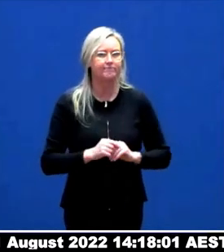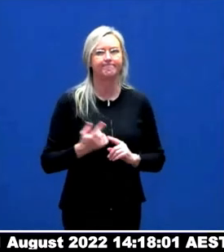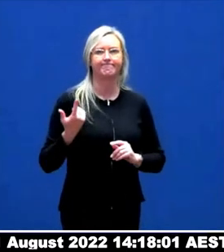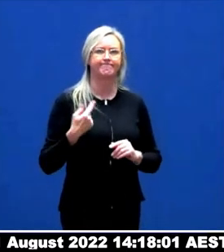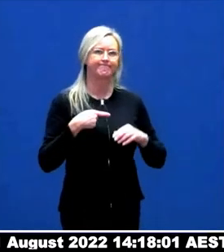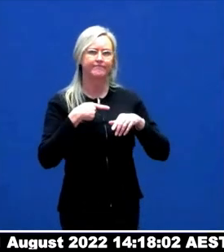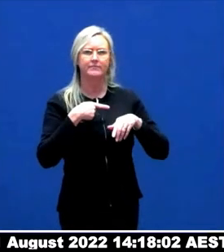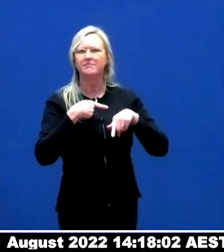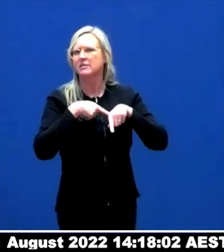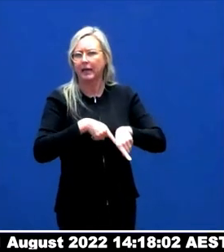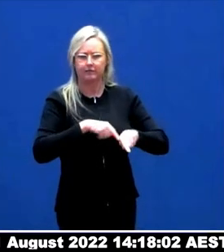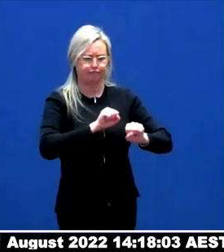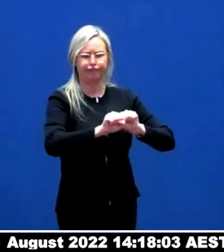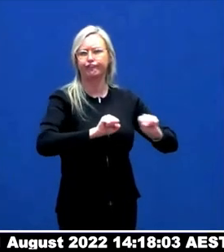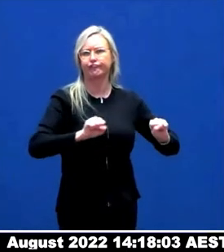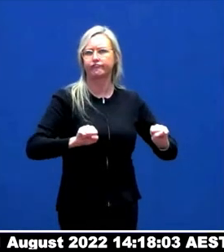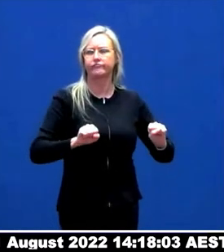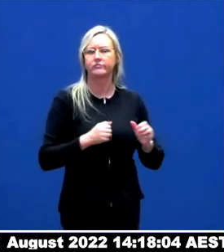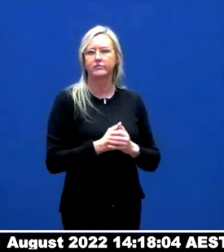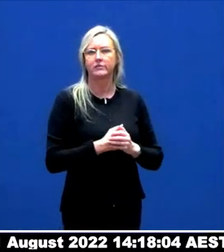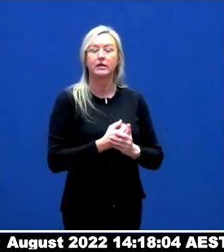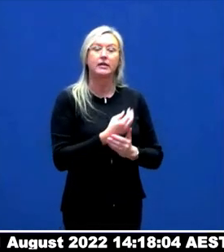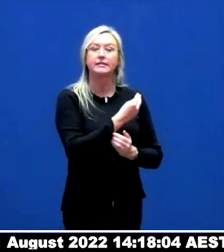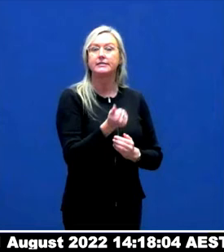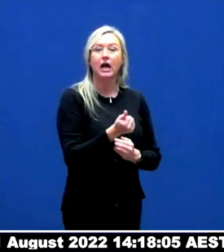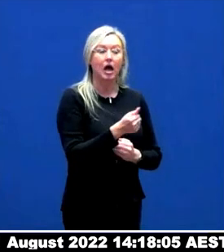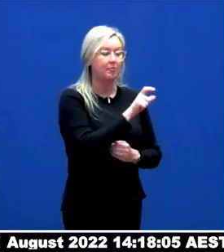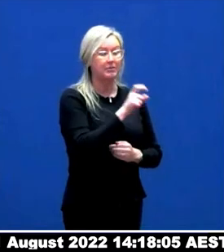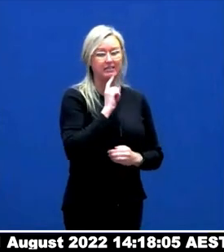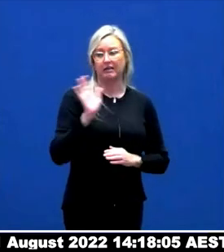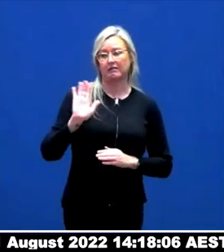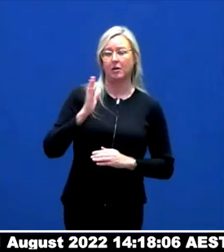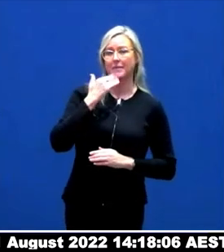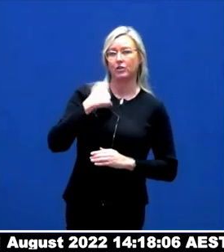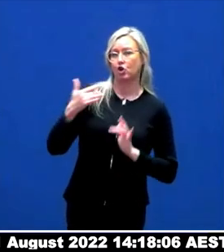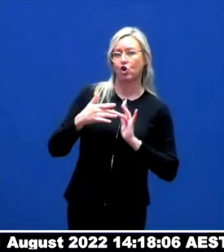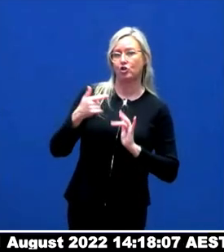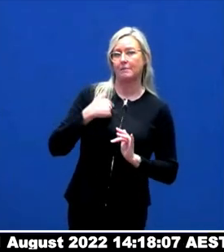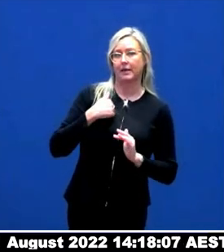There are many participants who say, "Don't contact me until my plan reassessment date